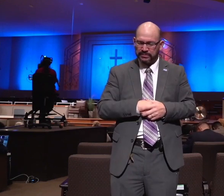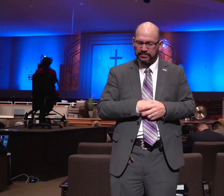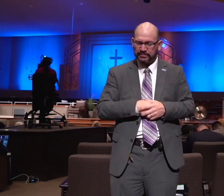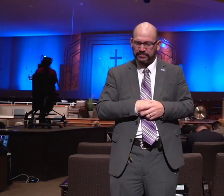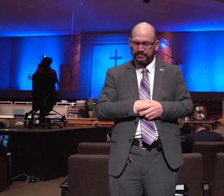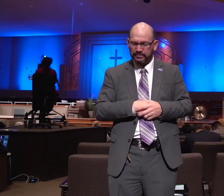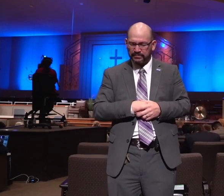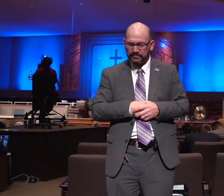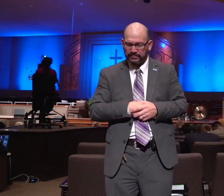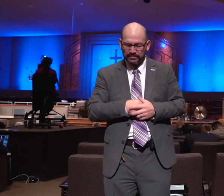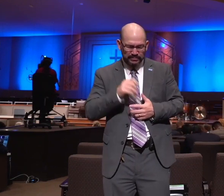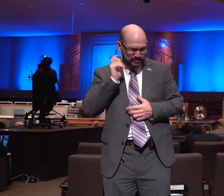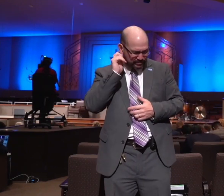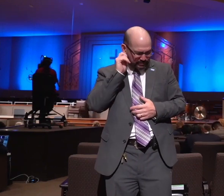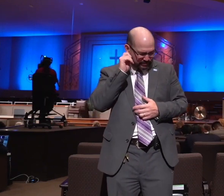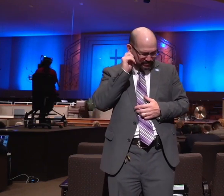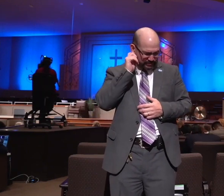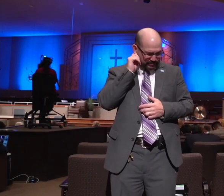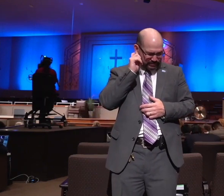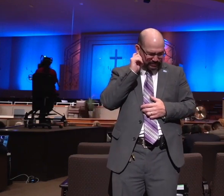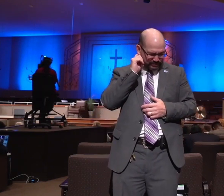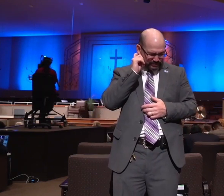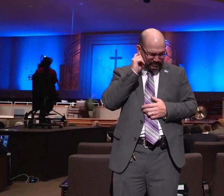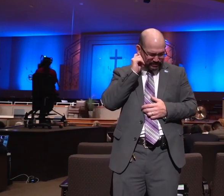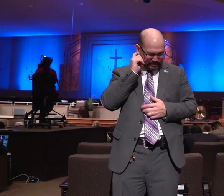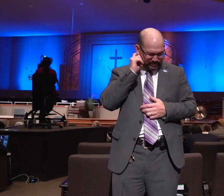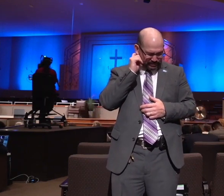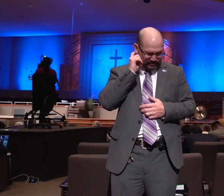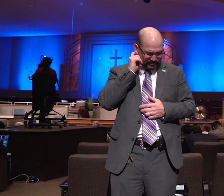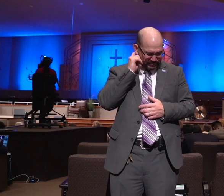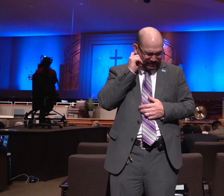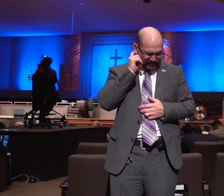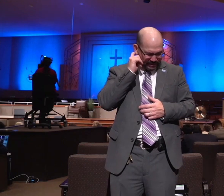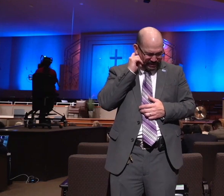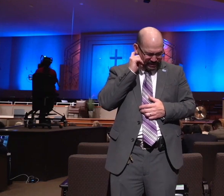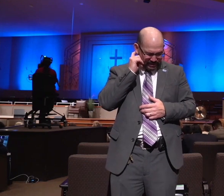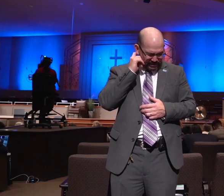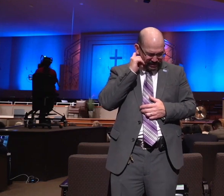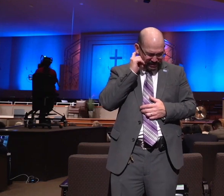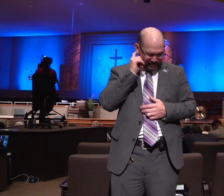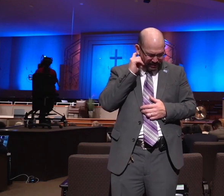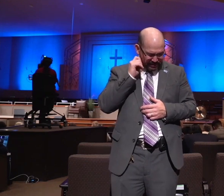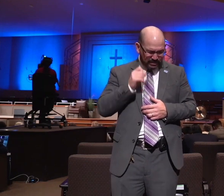okay mediocre